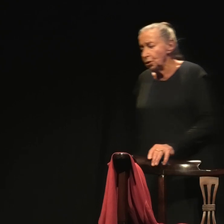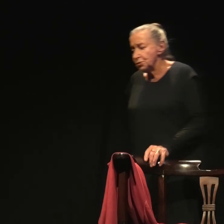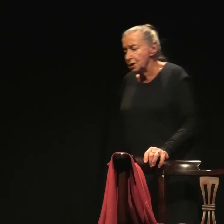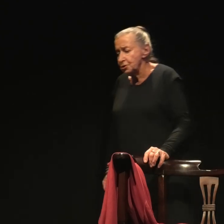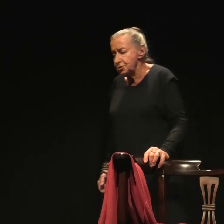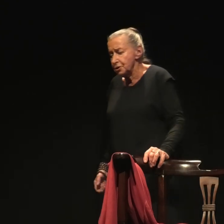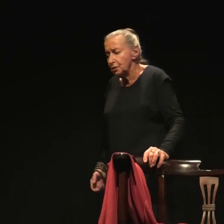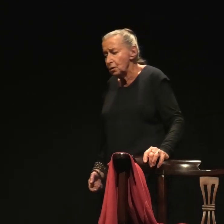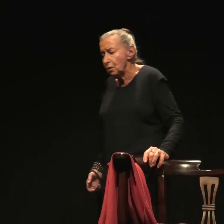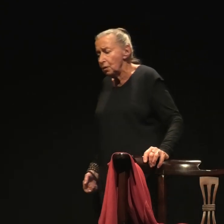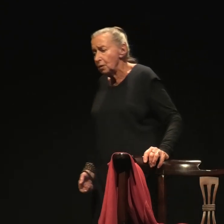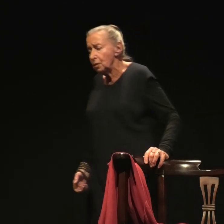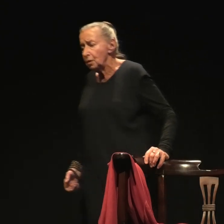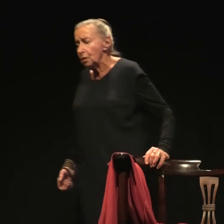Robak had called